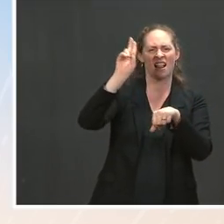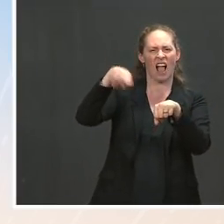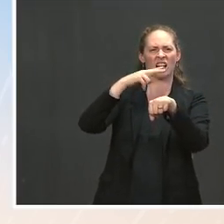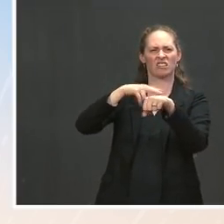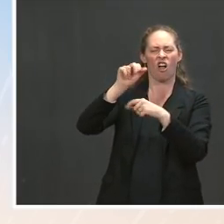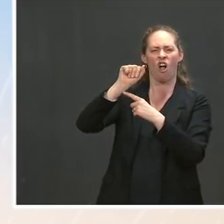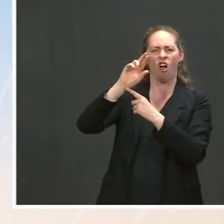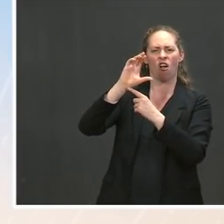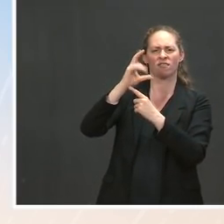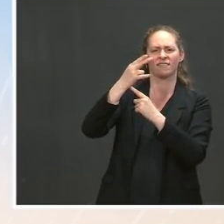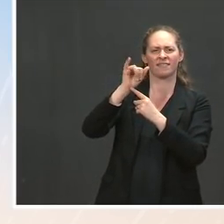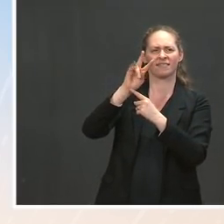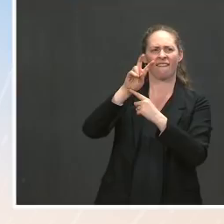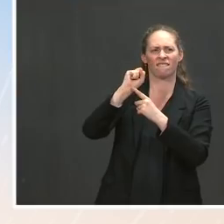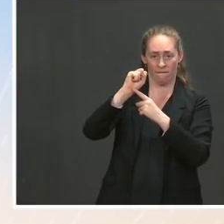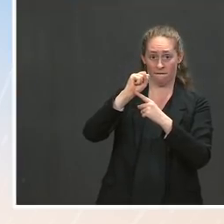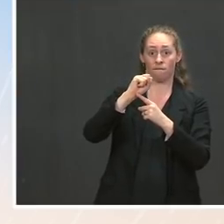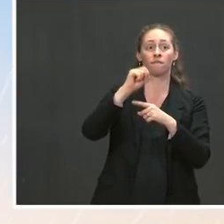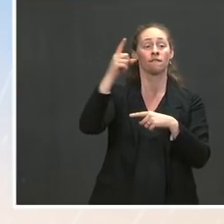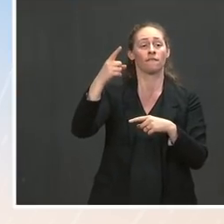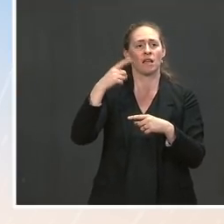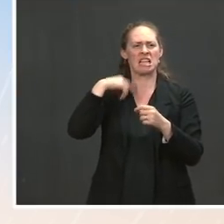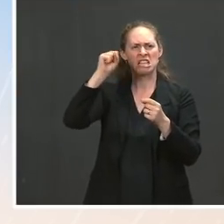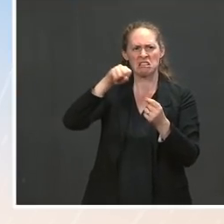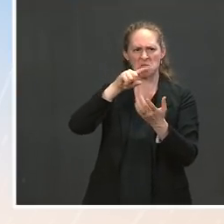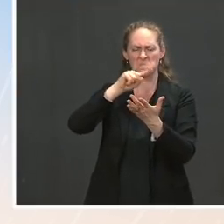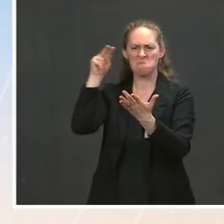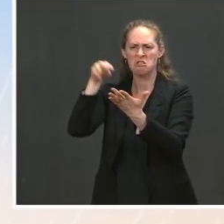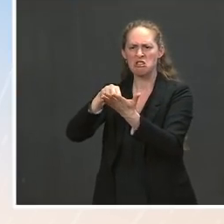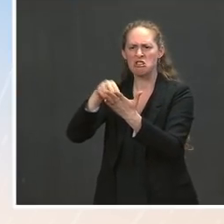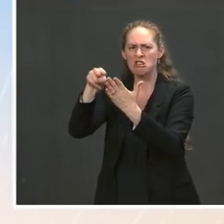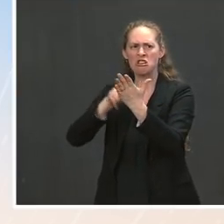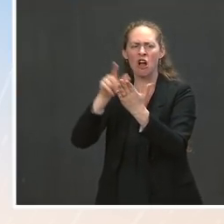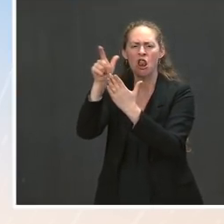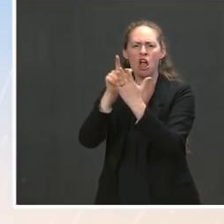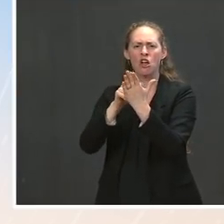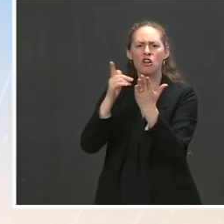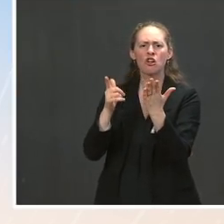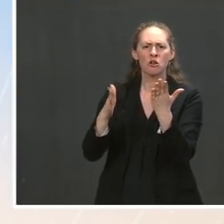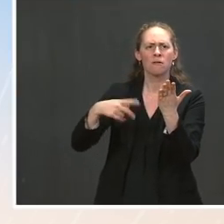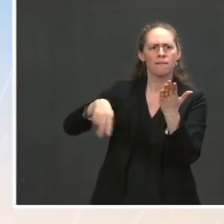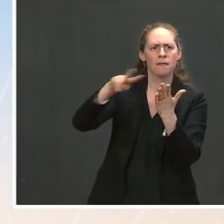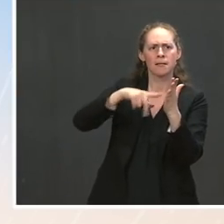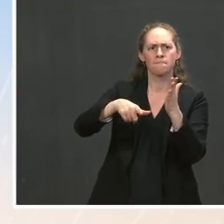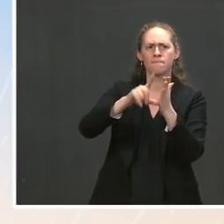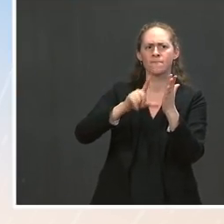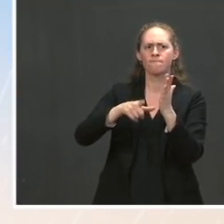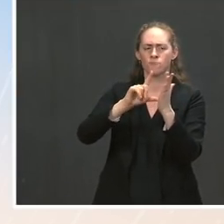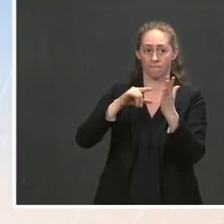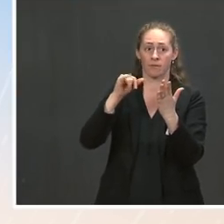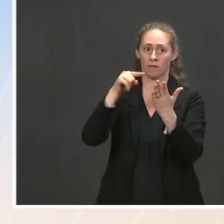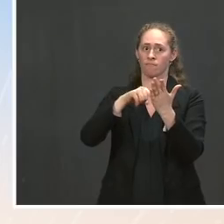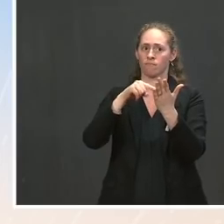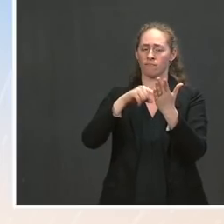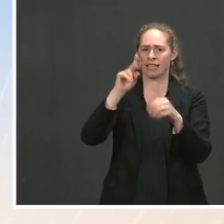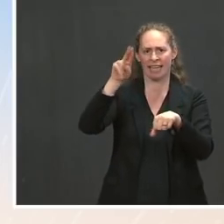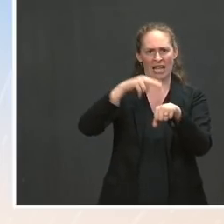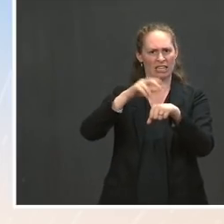I can certainly ask our lawyers, but I think most of them would be in the National Archives from a past administration. Go ahead. The Press: Thank you, Jen has the President been briefed,